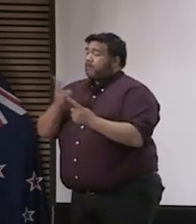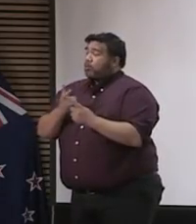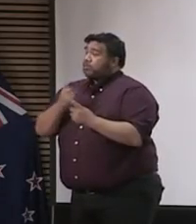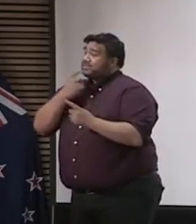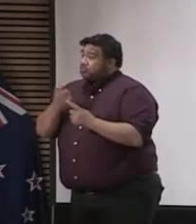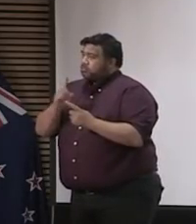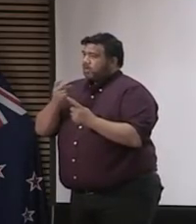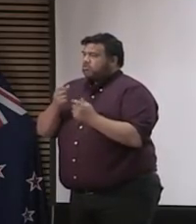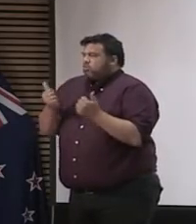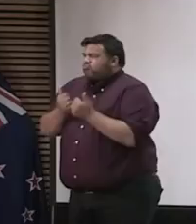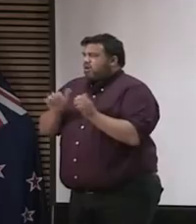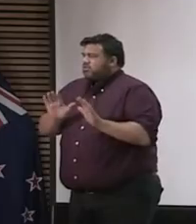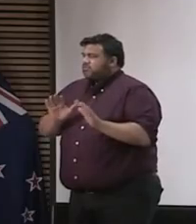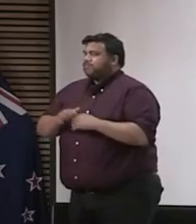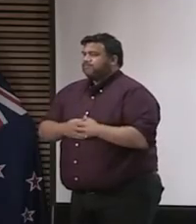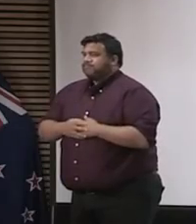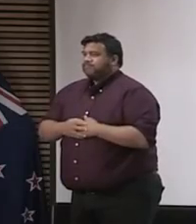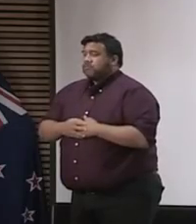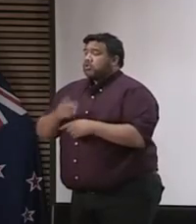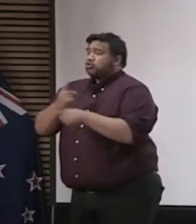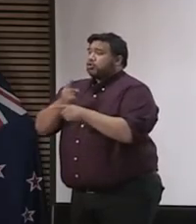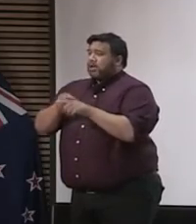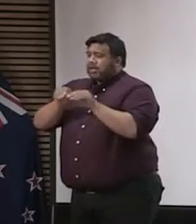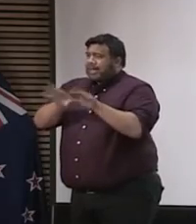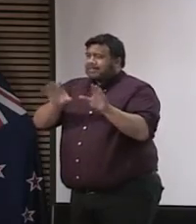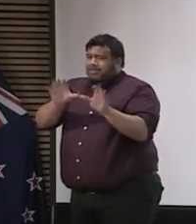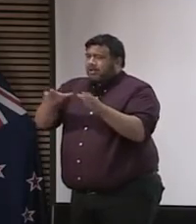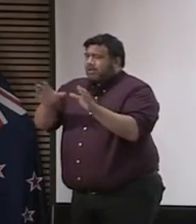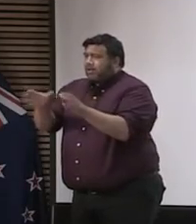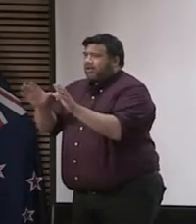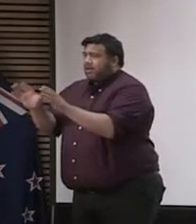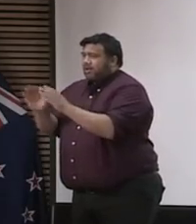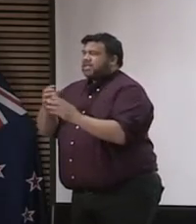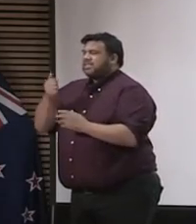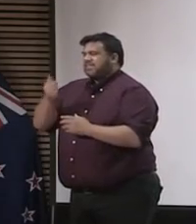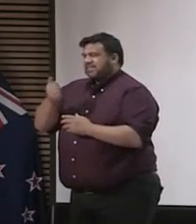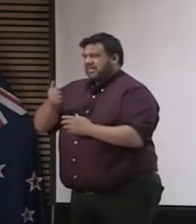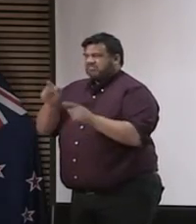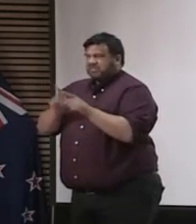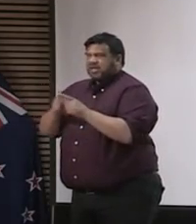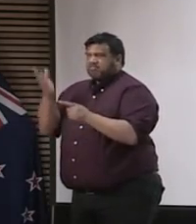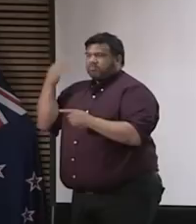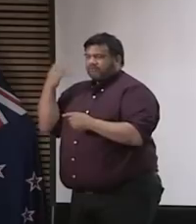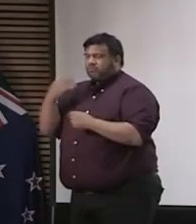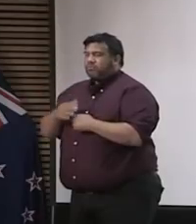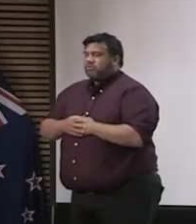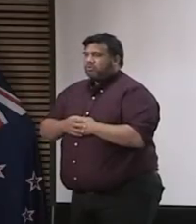We still have the16 significant clusters and five more COVID-19 cases have been linked to clusters.